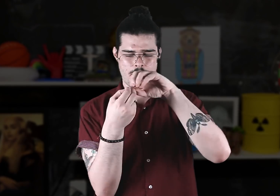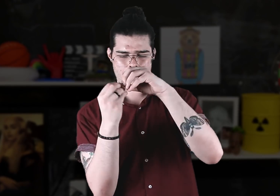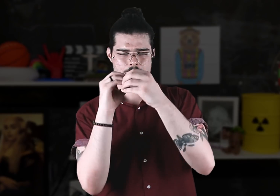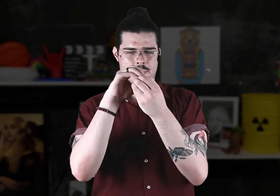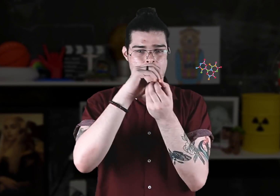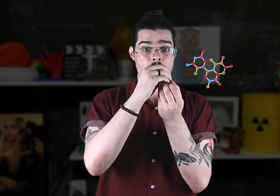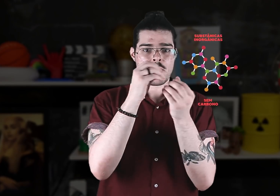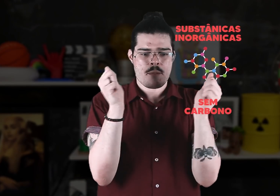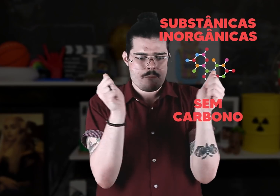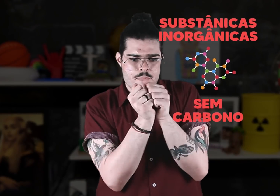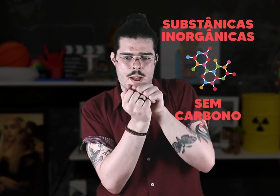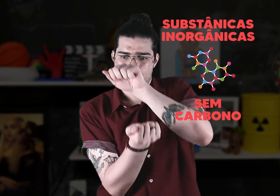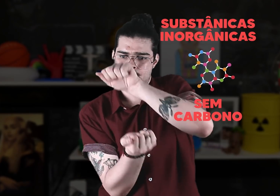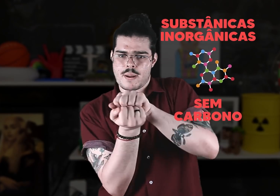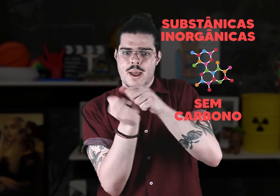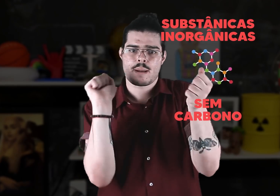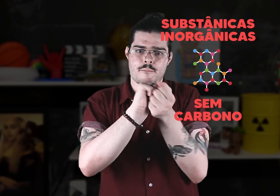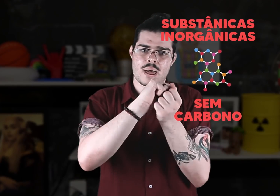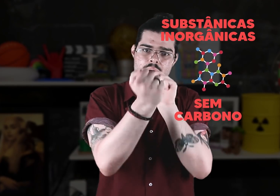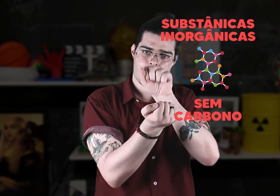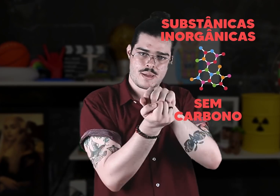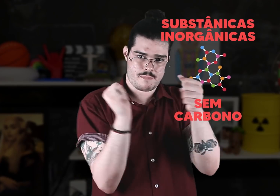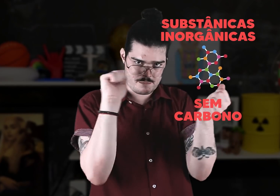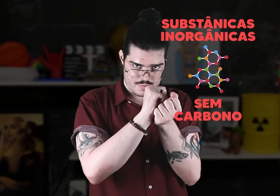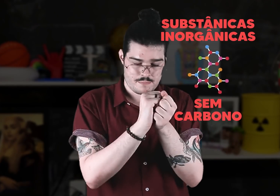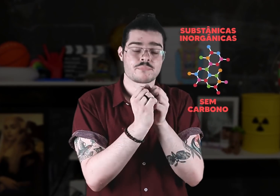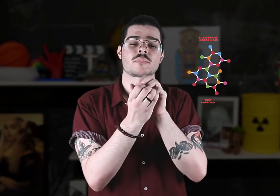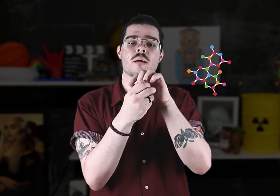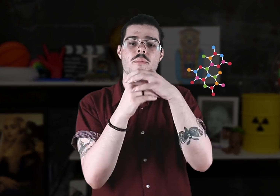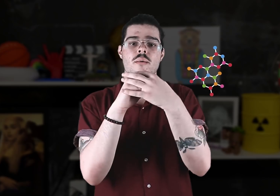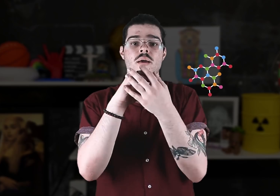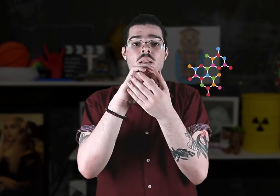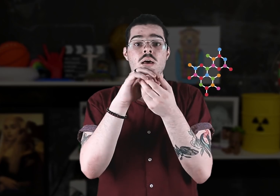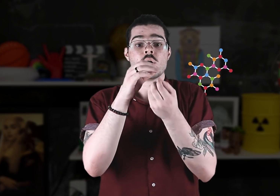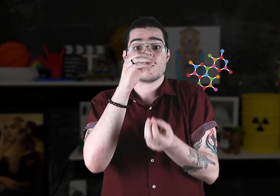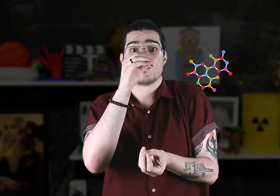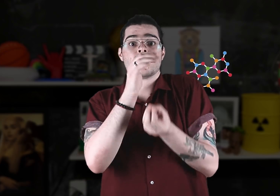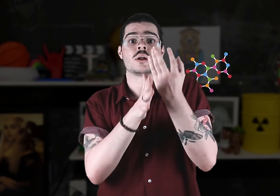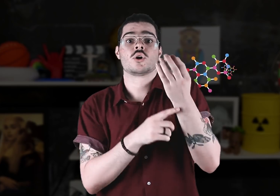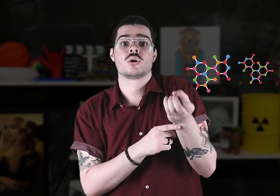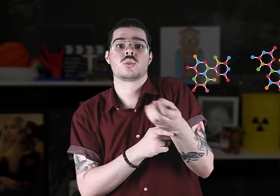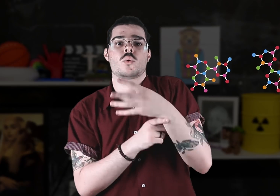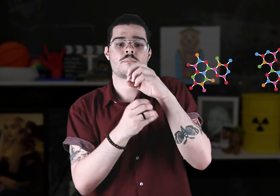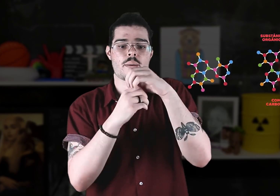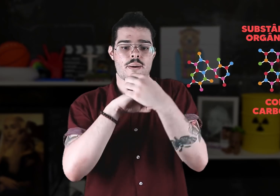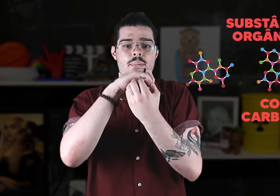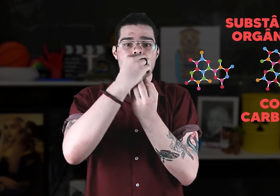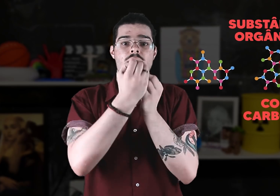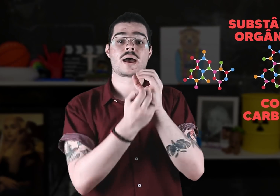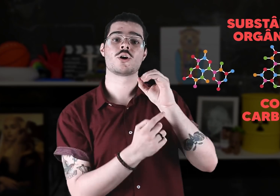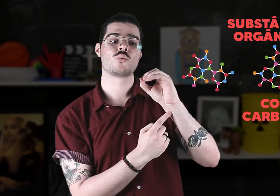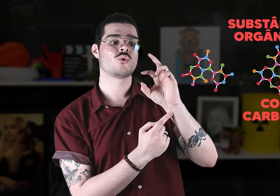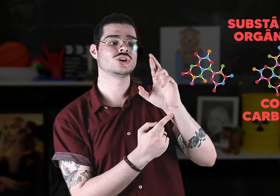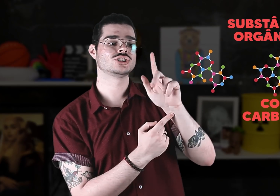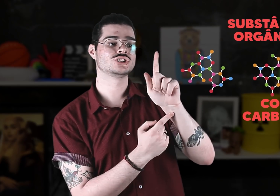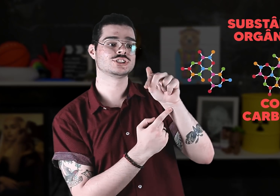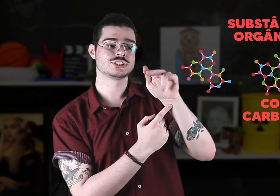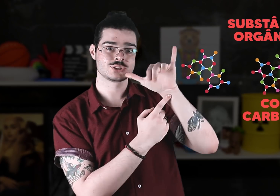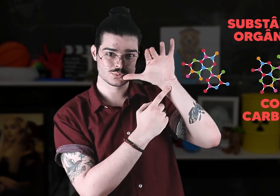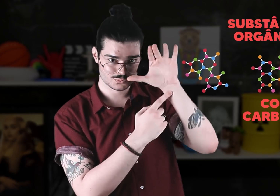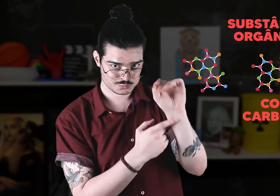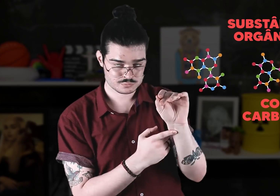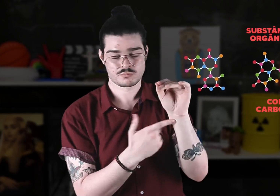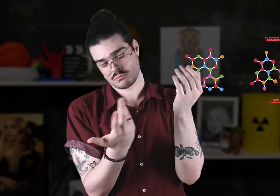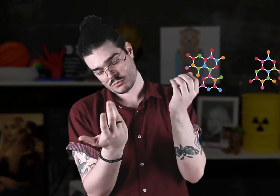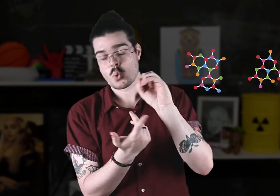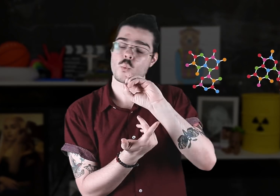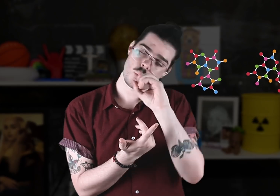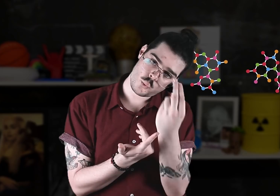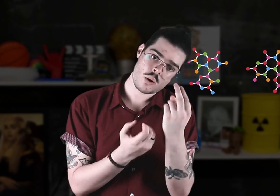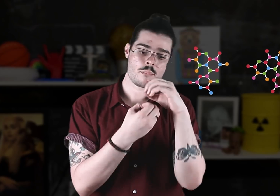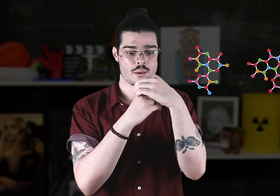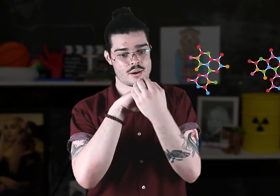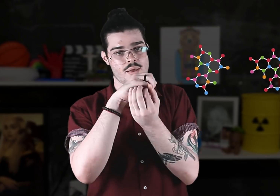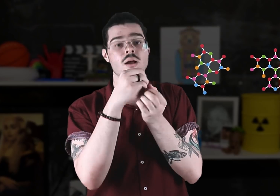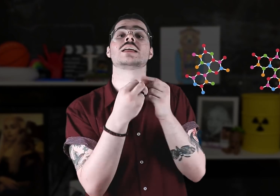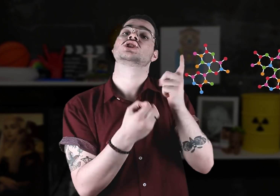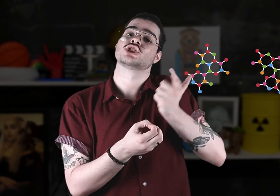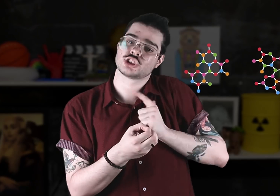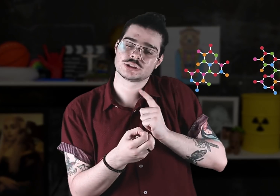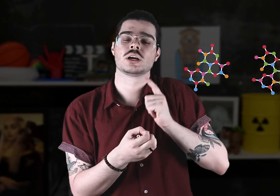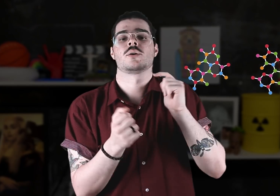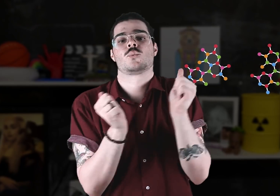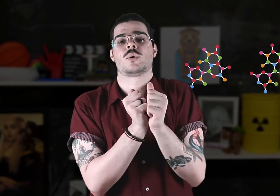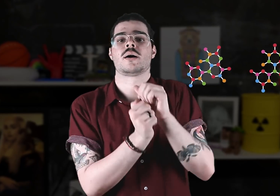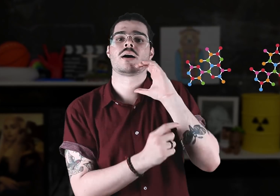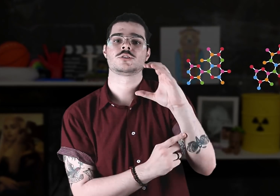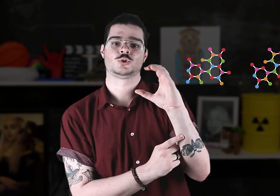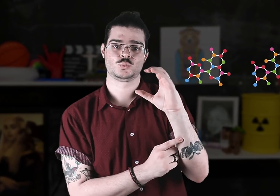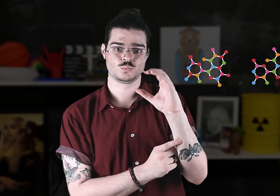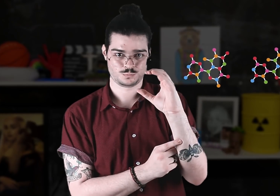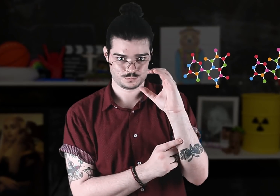soon gave rise to organic substances, with carbon,